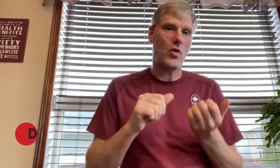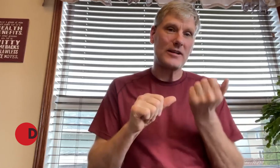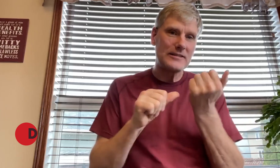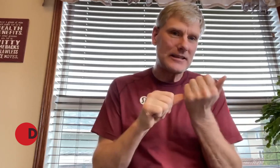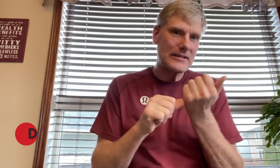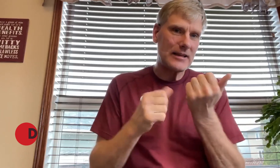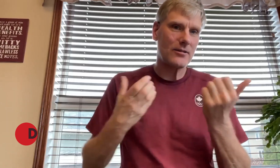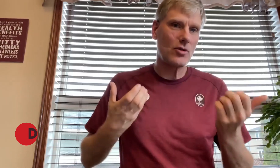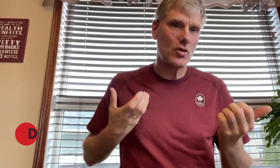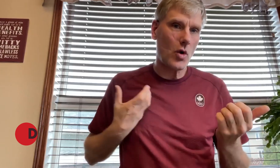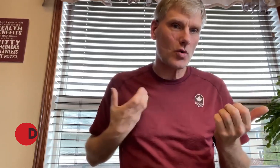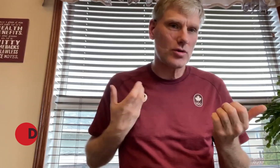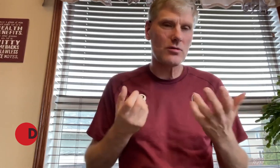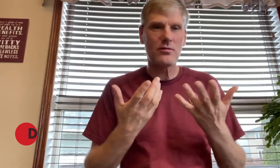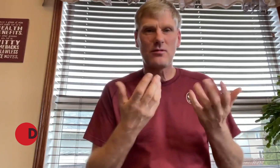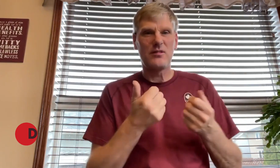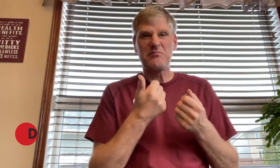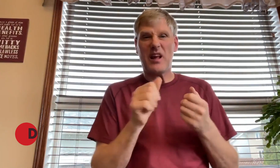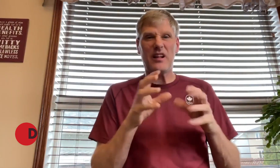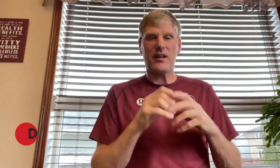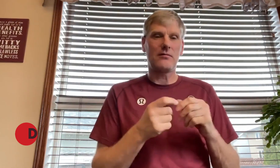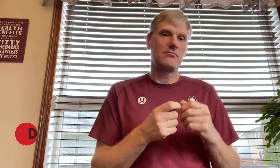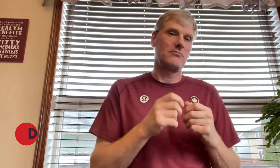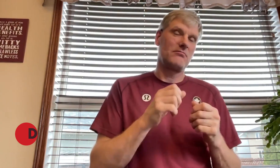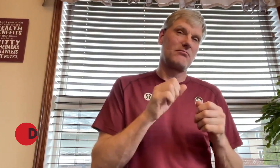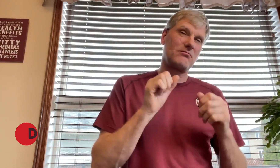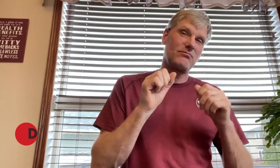or even an assistant coach. Really, anything like that.